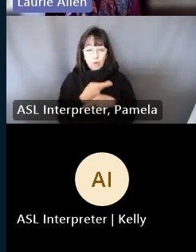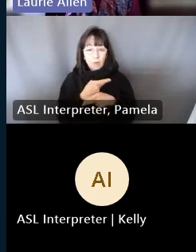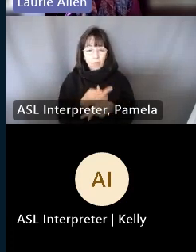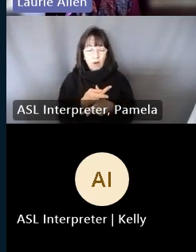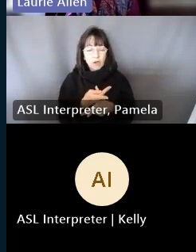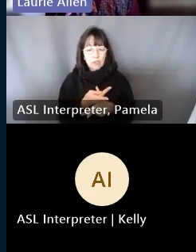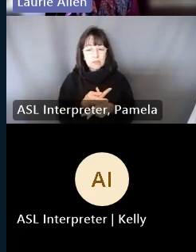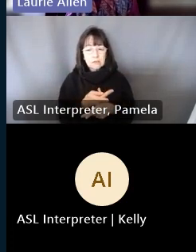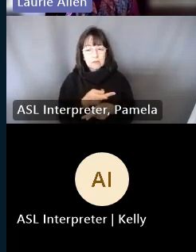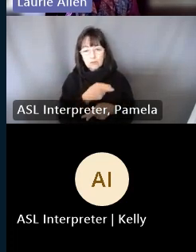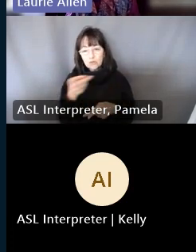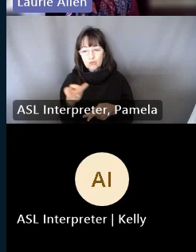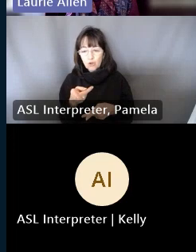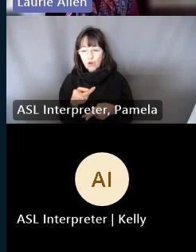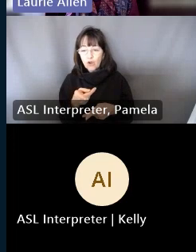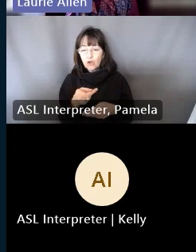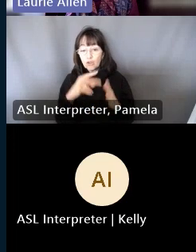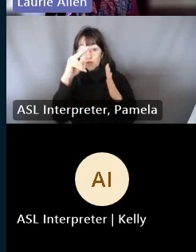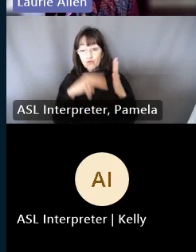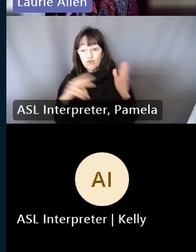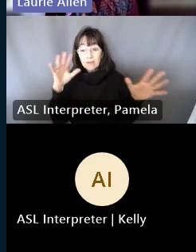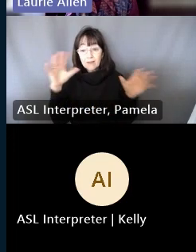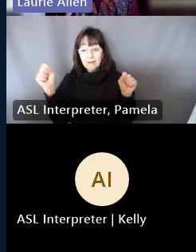And again, if I'm not using a screen reader, I can click on my Read Aloud icon.